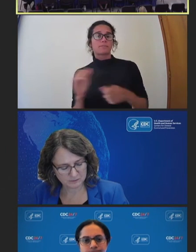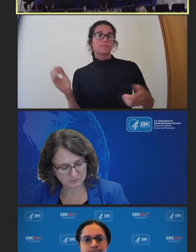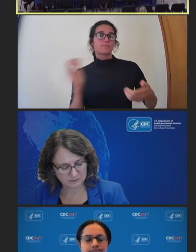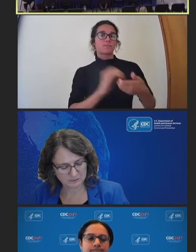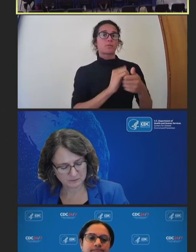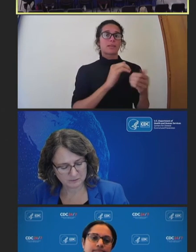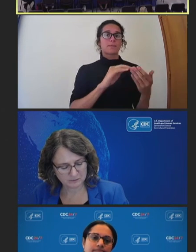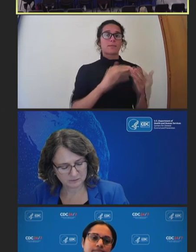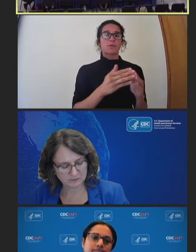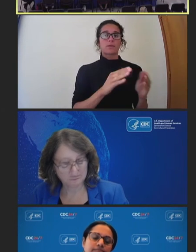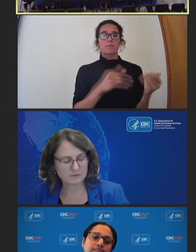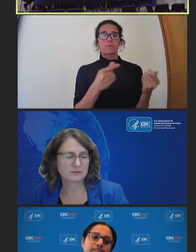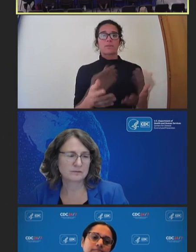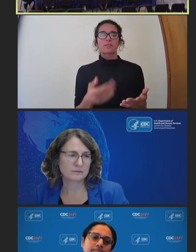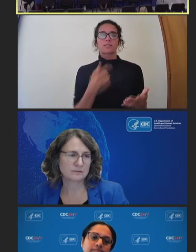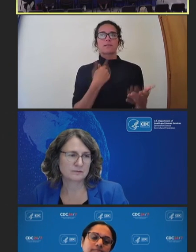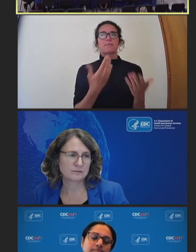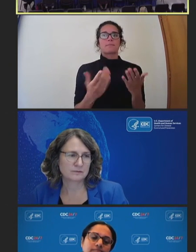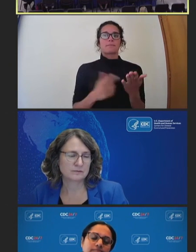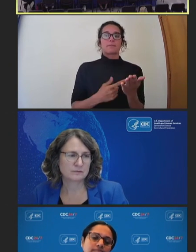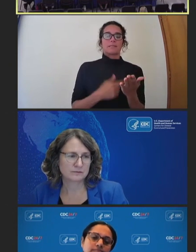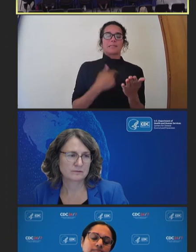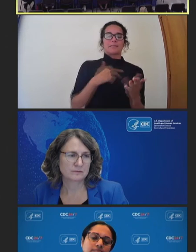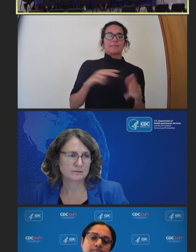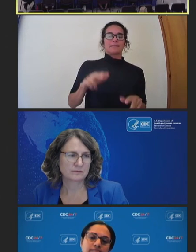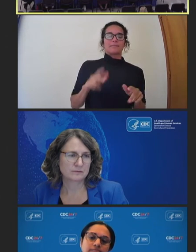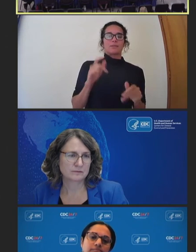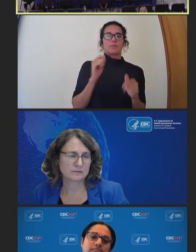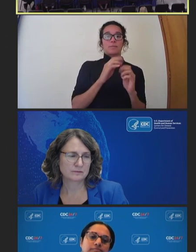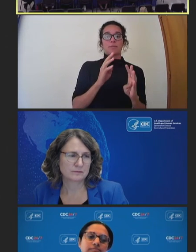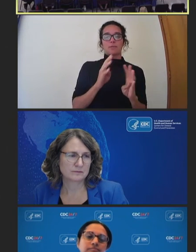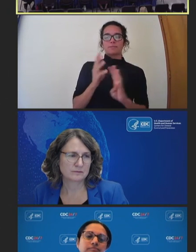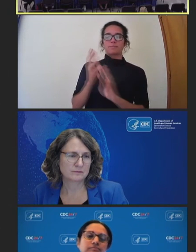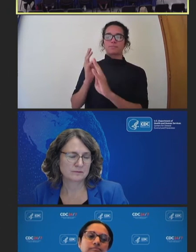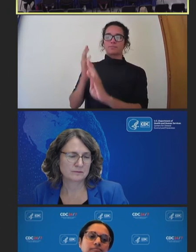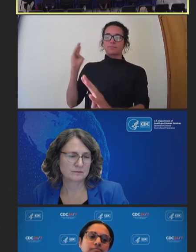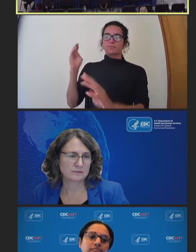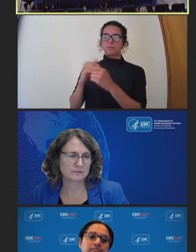people going to the health department. But working with providers in the community,